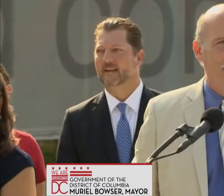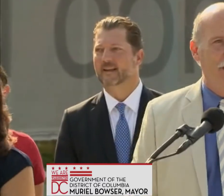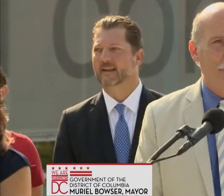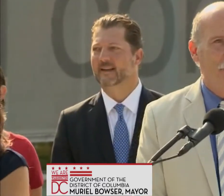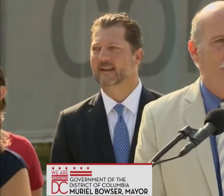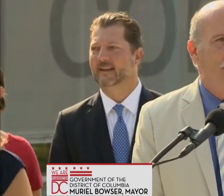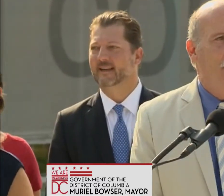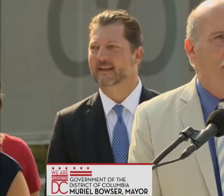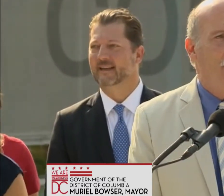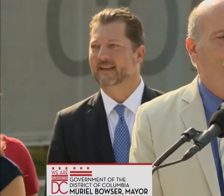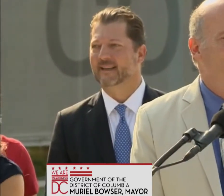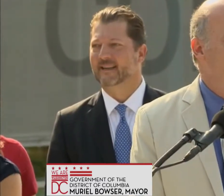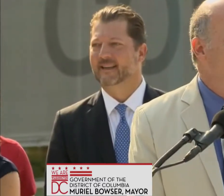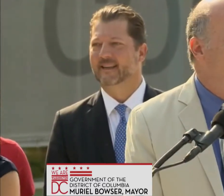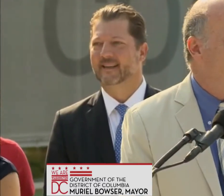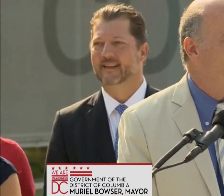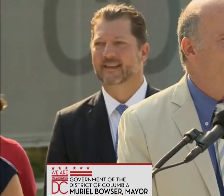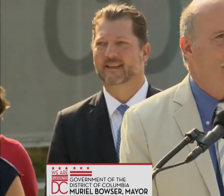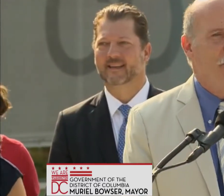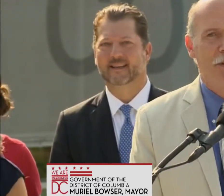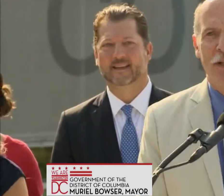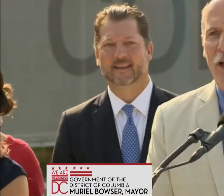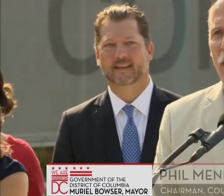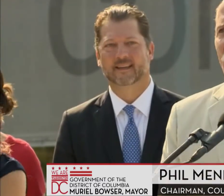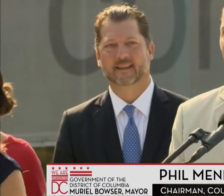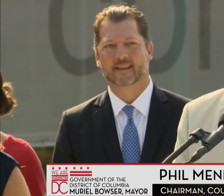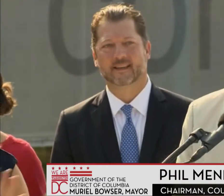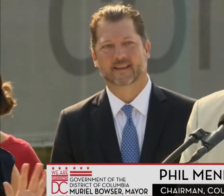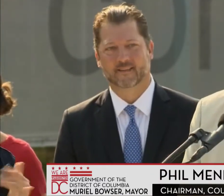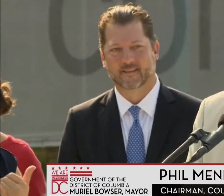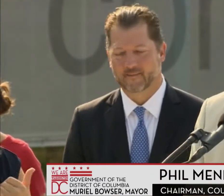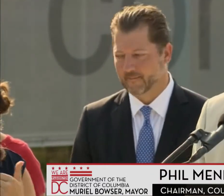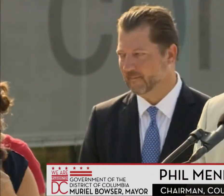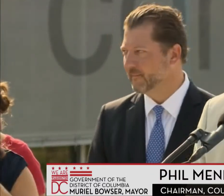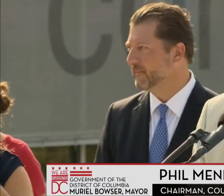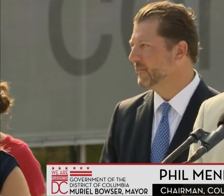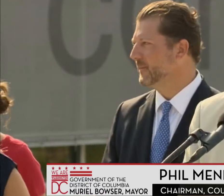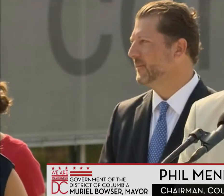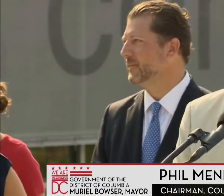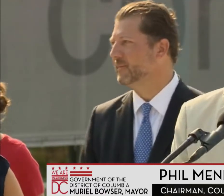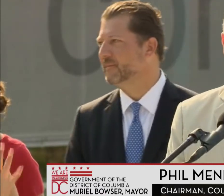there this is a great occasion we put a lot of investment into our public